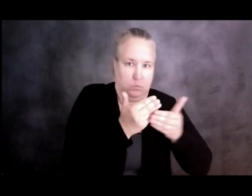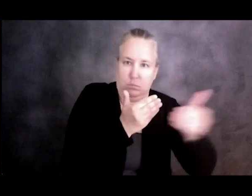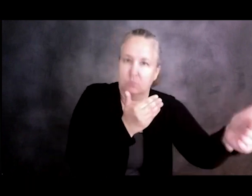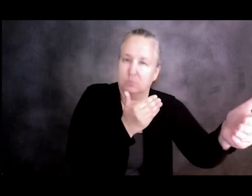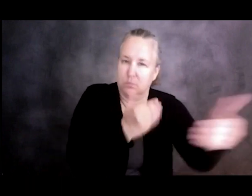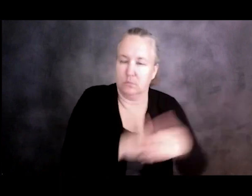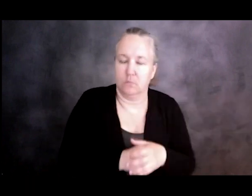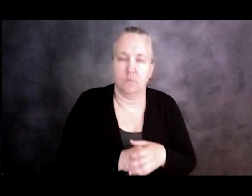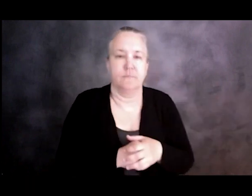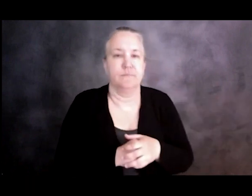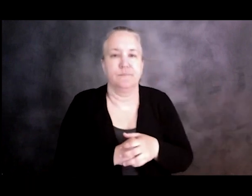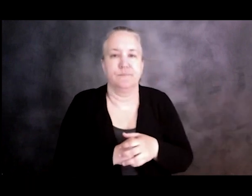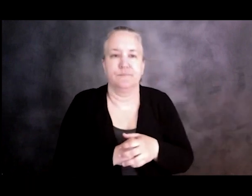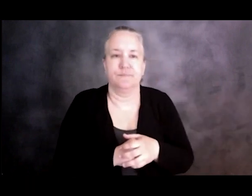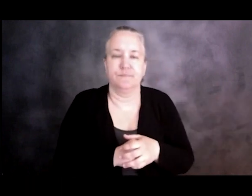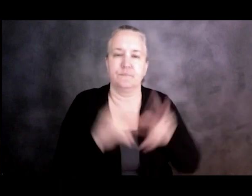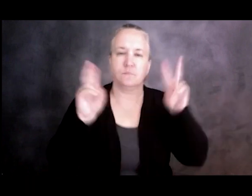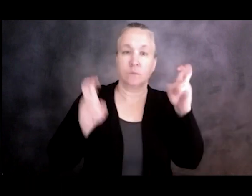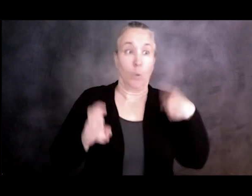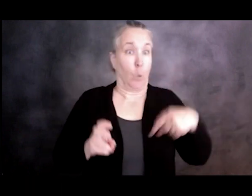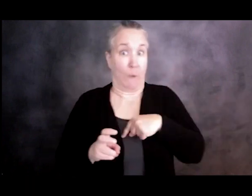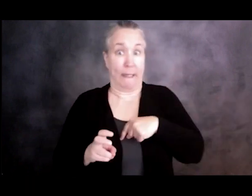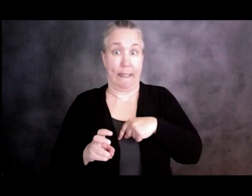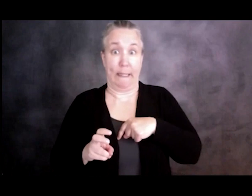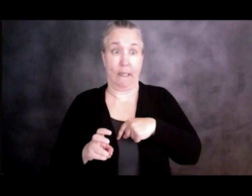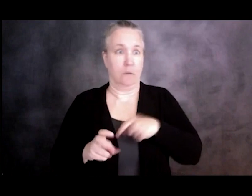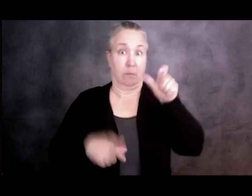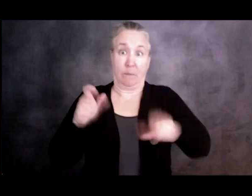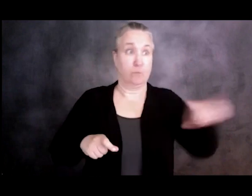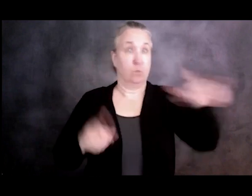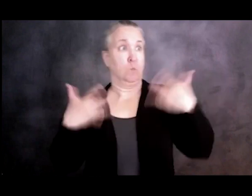"We, the unwanted, wanted so much.